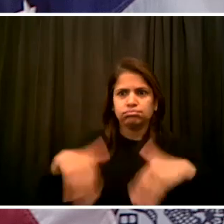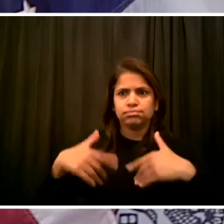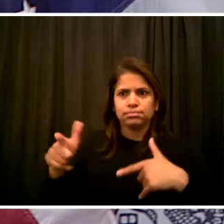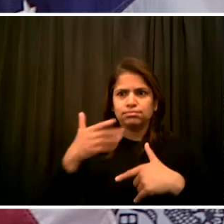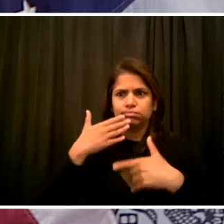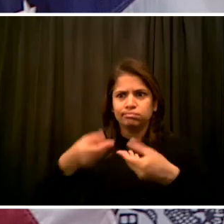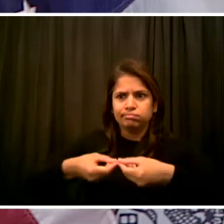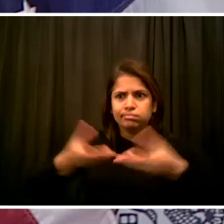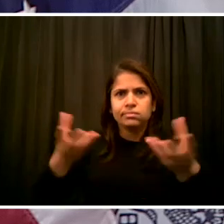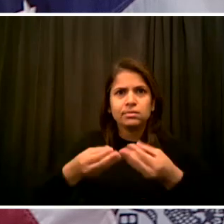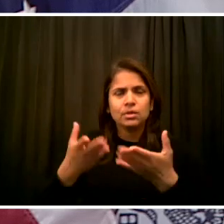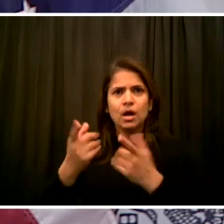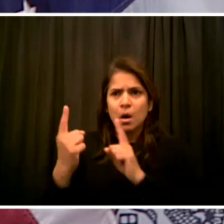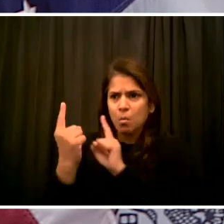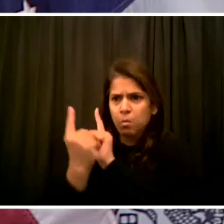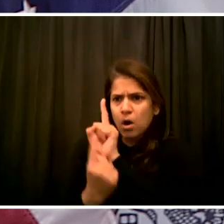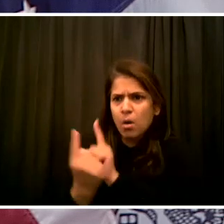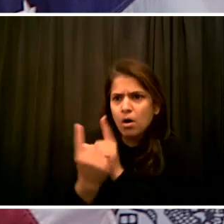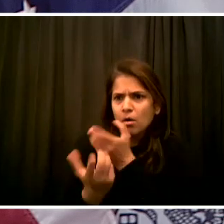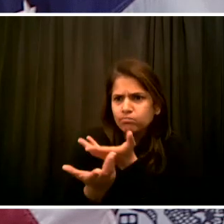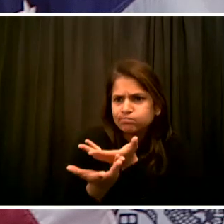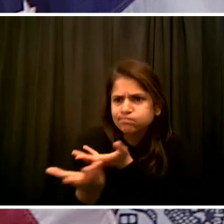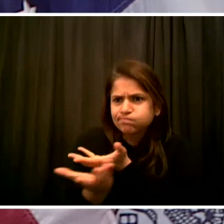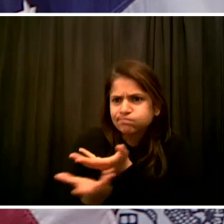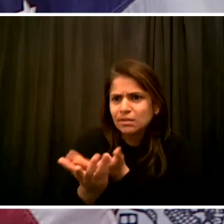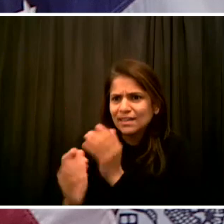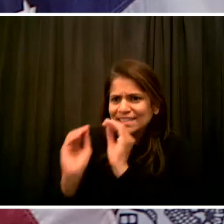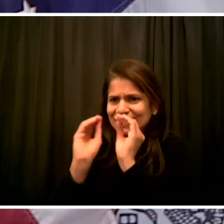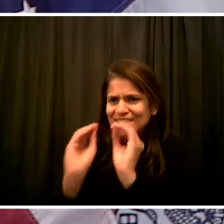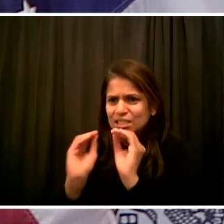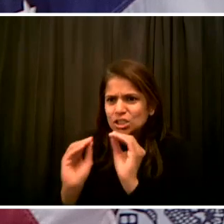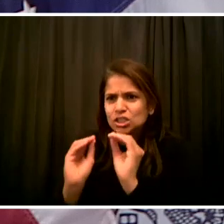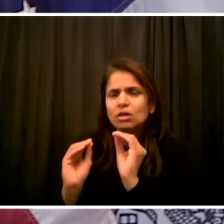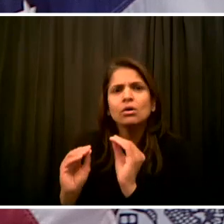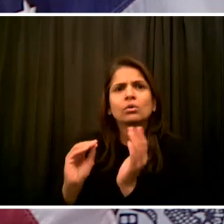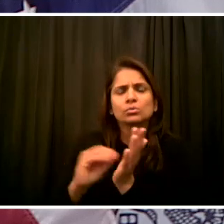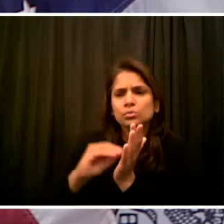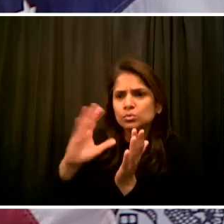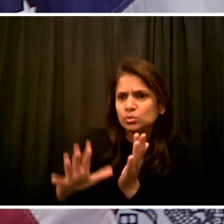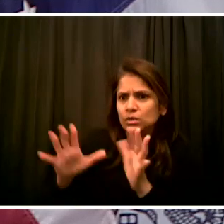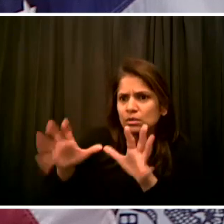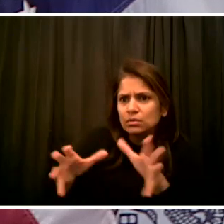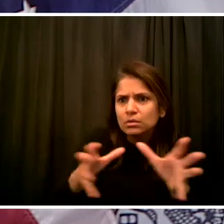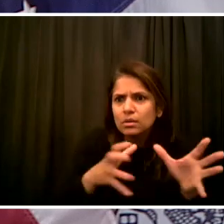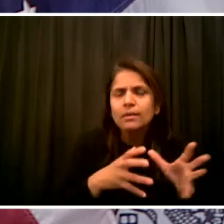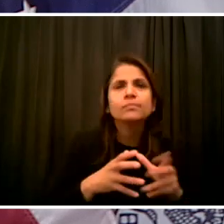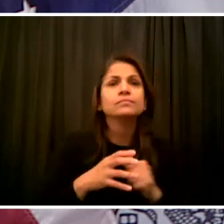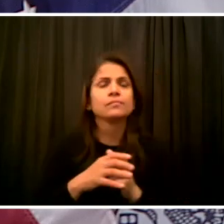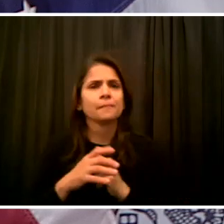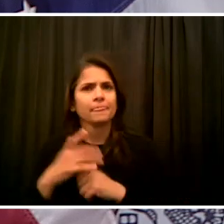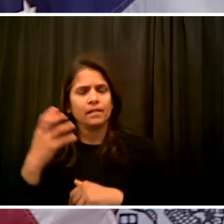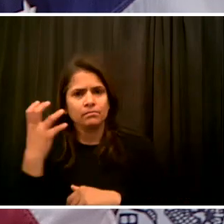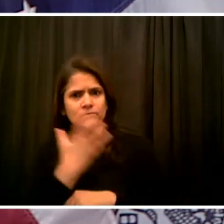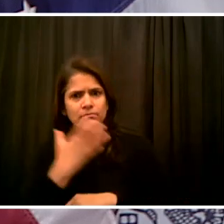THERAPY, SPEECH THAERPY. IT'S PRETTY INTENSIVE, FROM WHAT I UNDERSTAND, AT